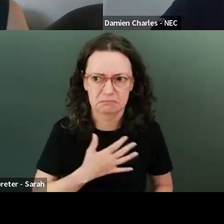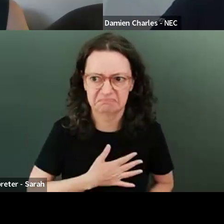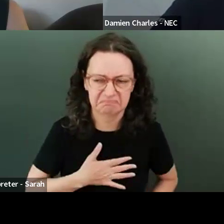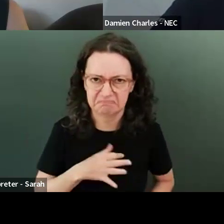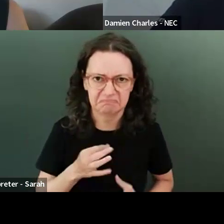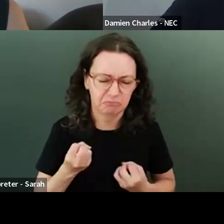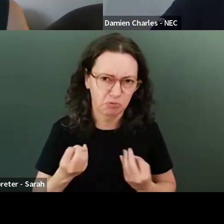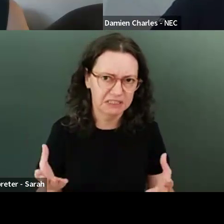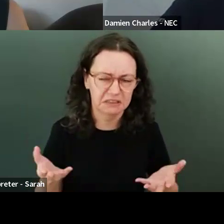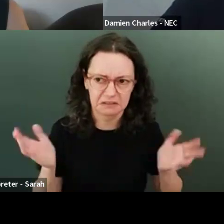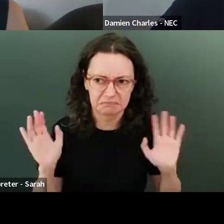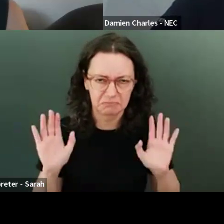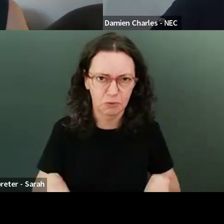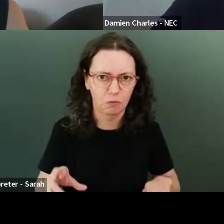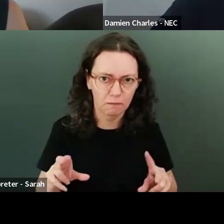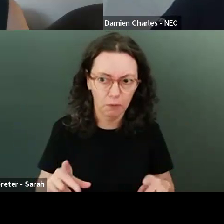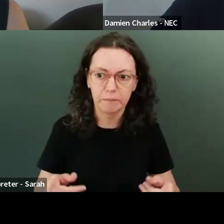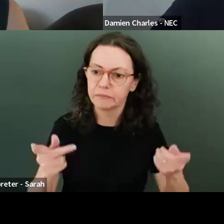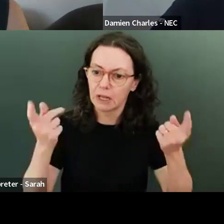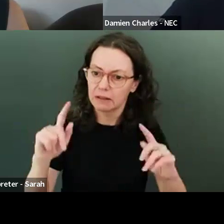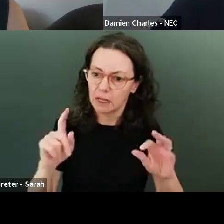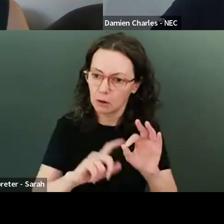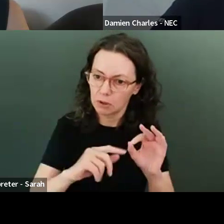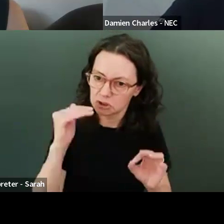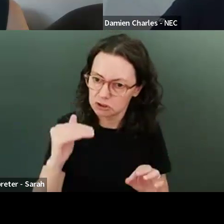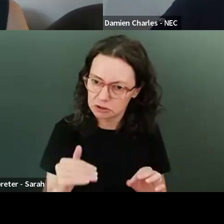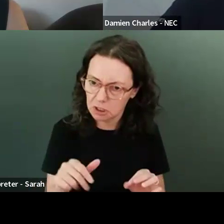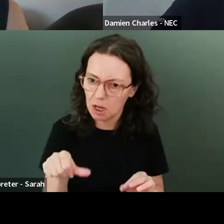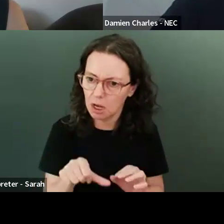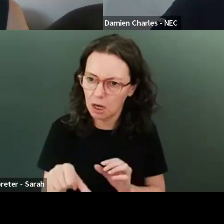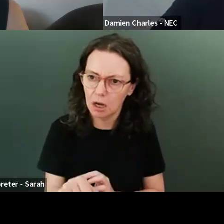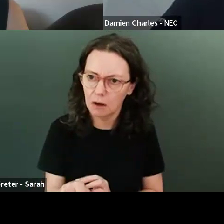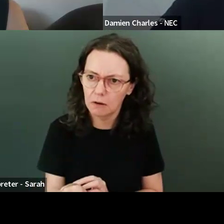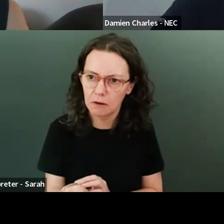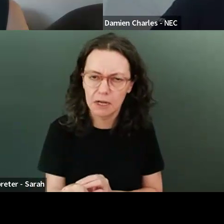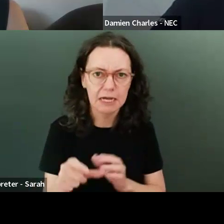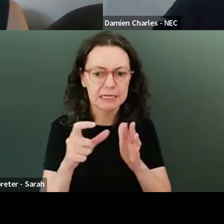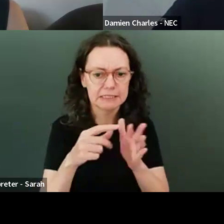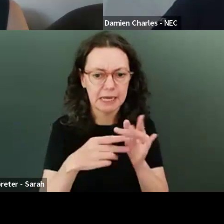some of the other questions - oh there's a recognition